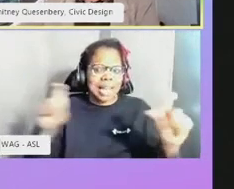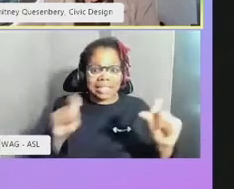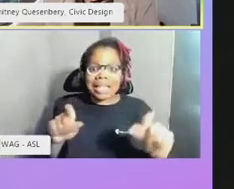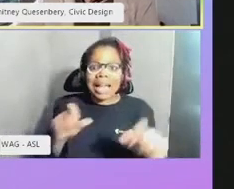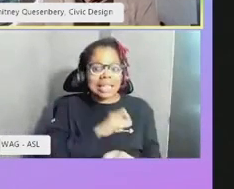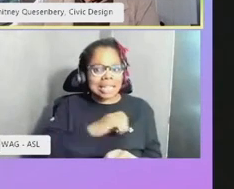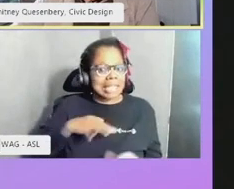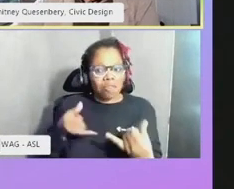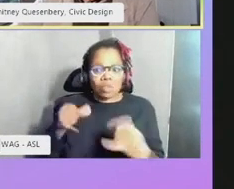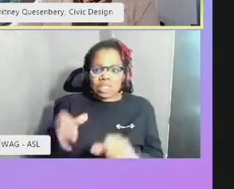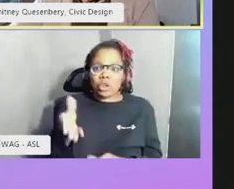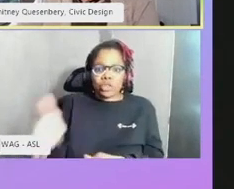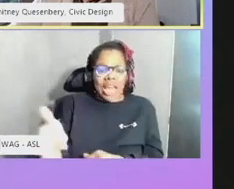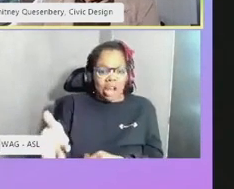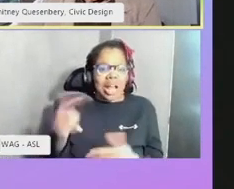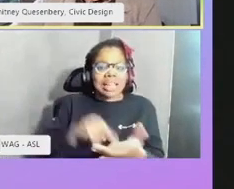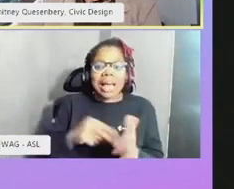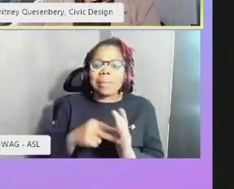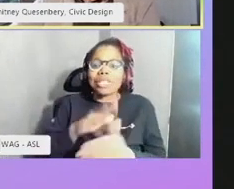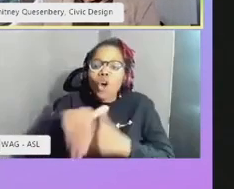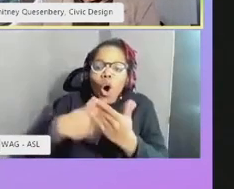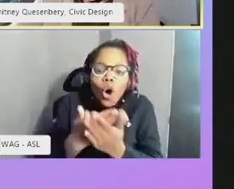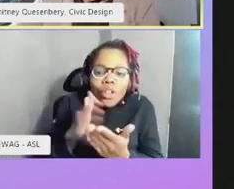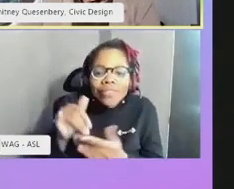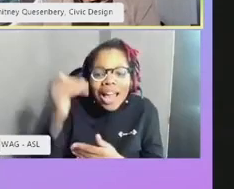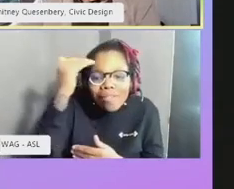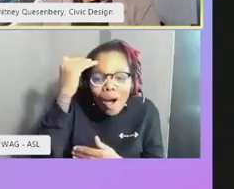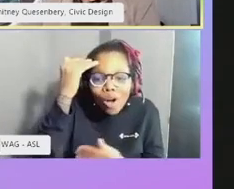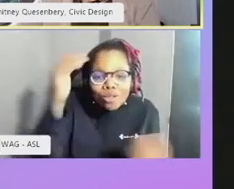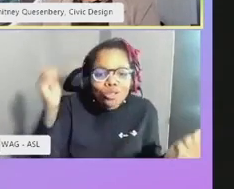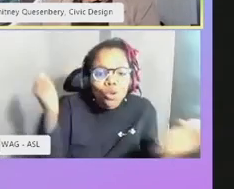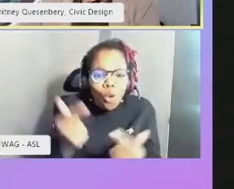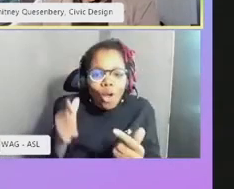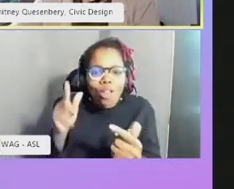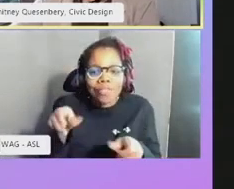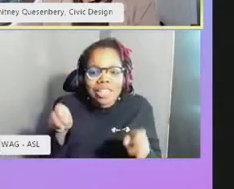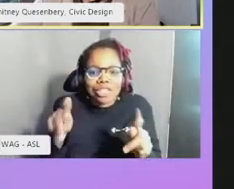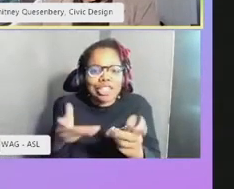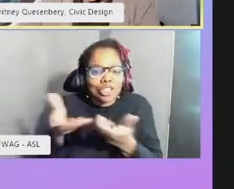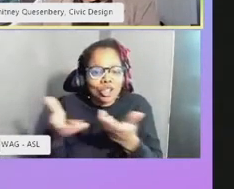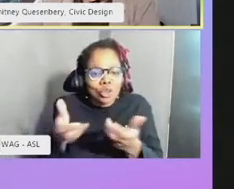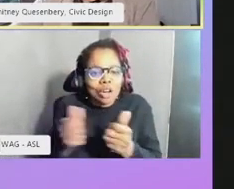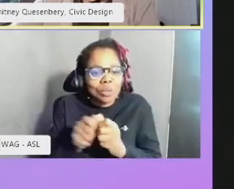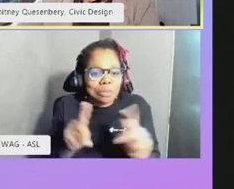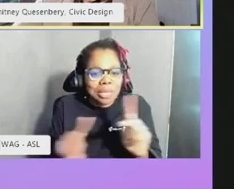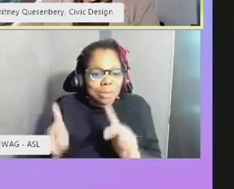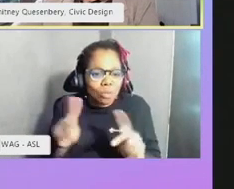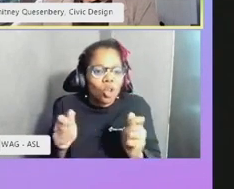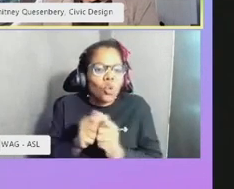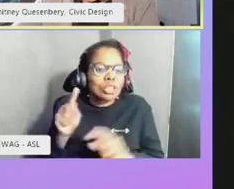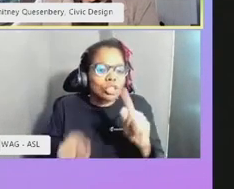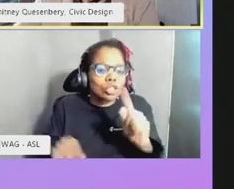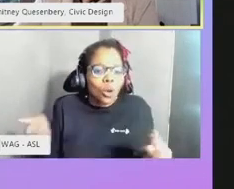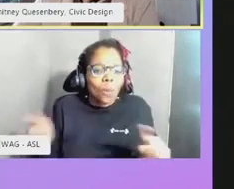office themselves, and even when they did work with IDO on some of the larger skilled tests, they were right there